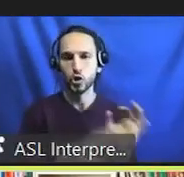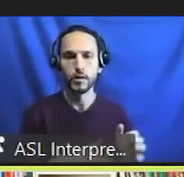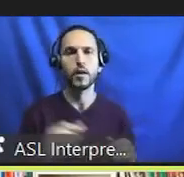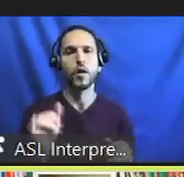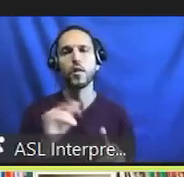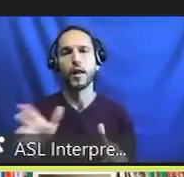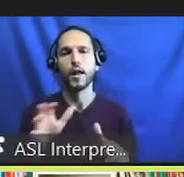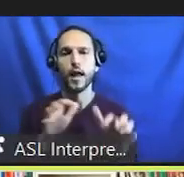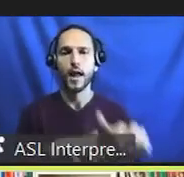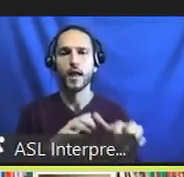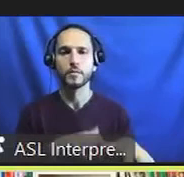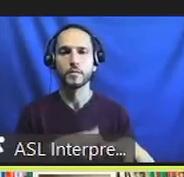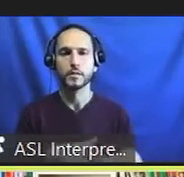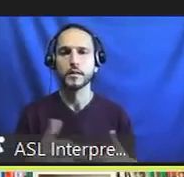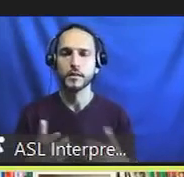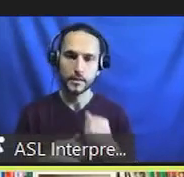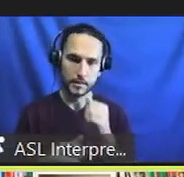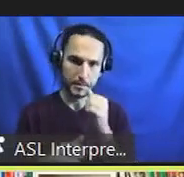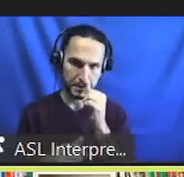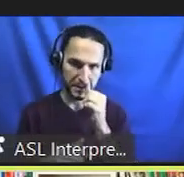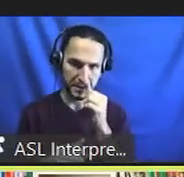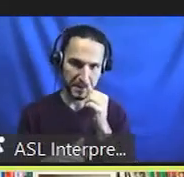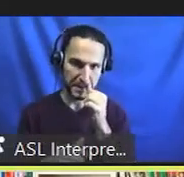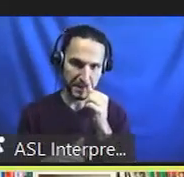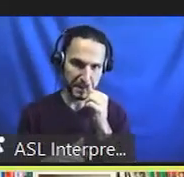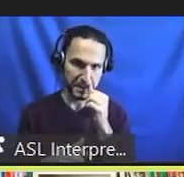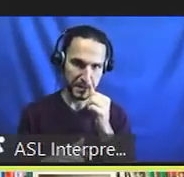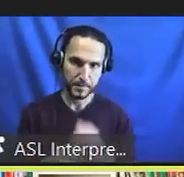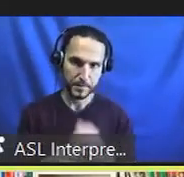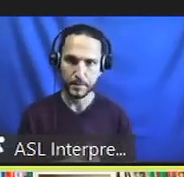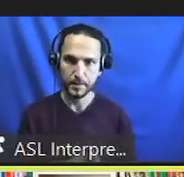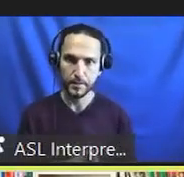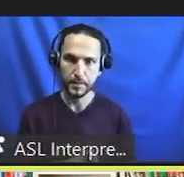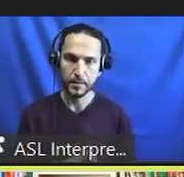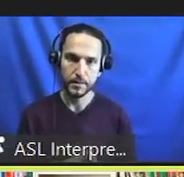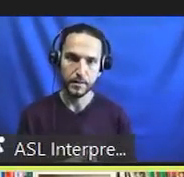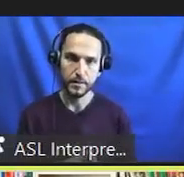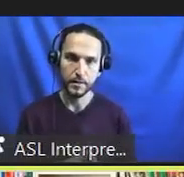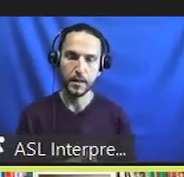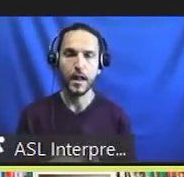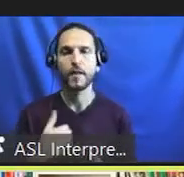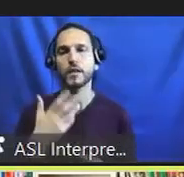There's a certain vocabulary that each of them